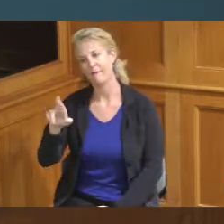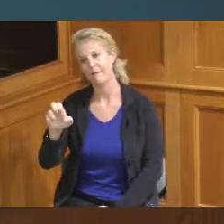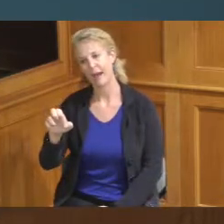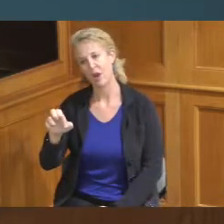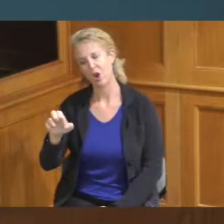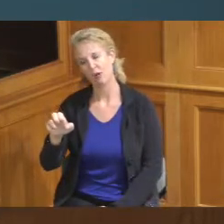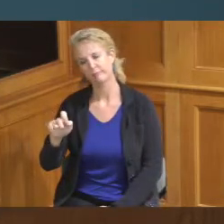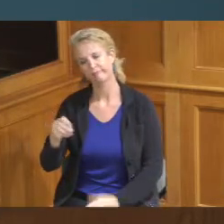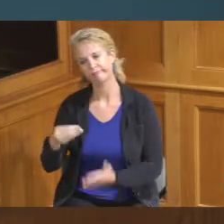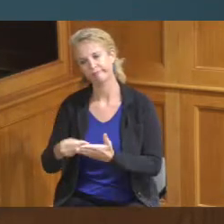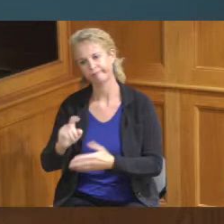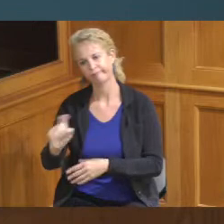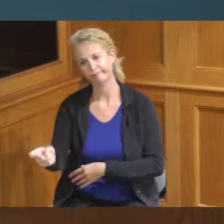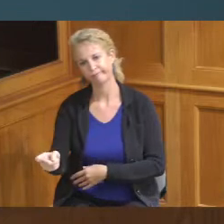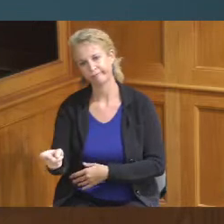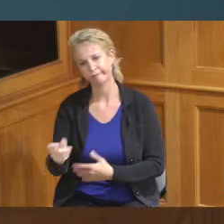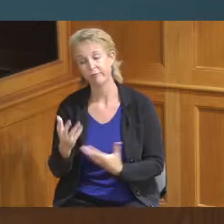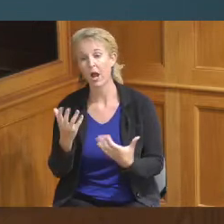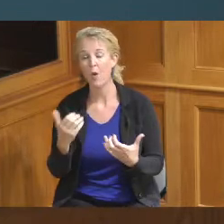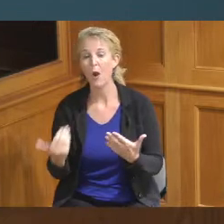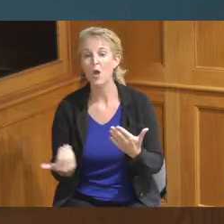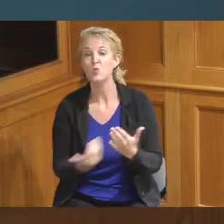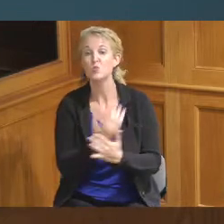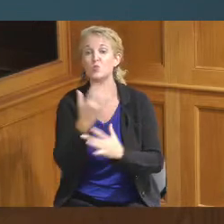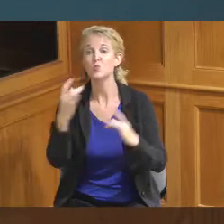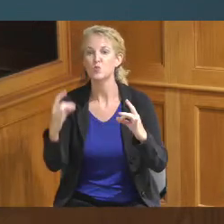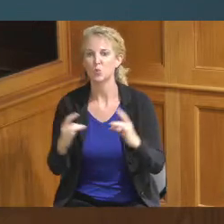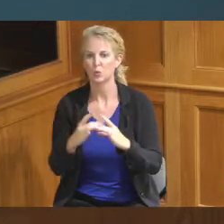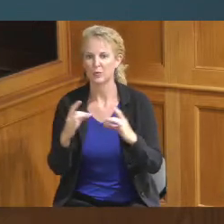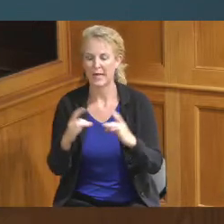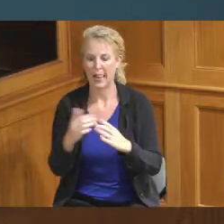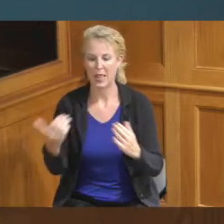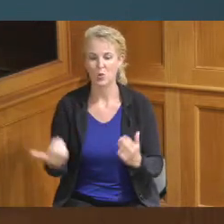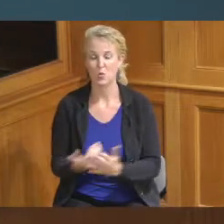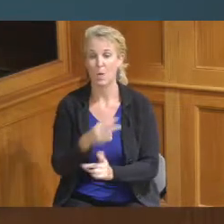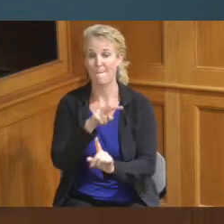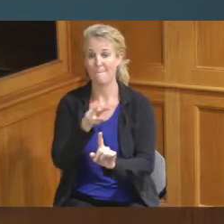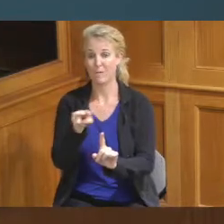so I want a new style if we were going to get rid of this program we knew it's going to come to an